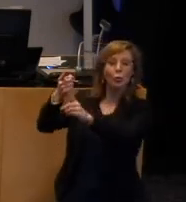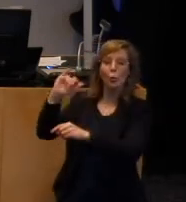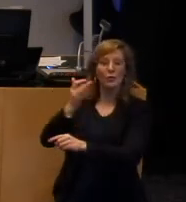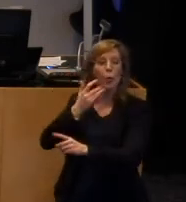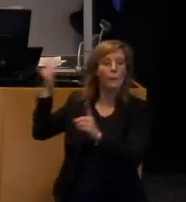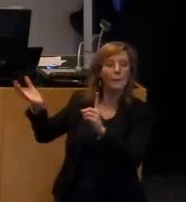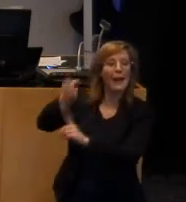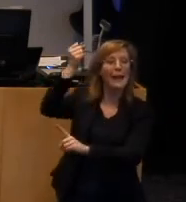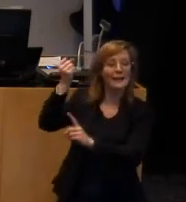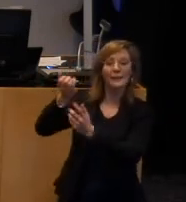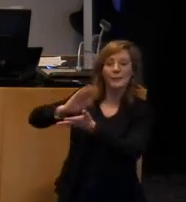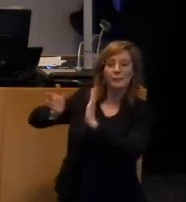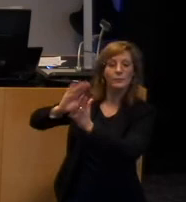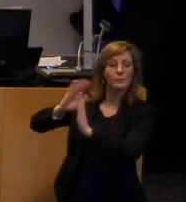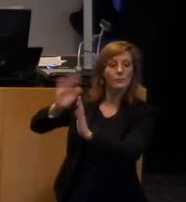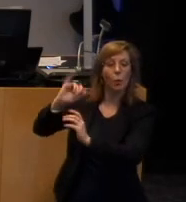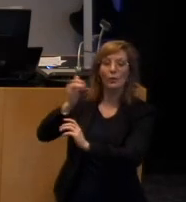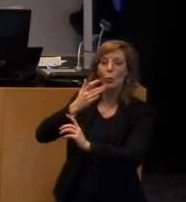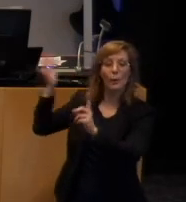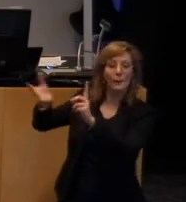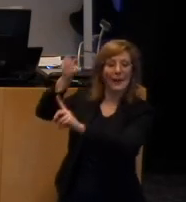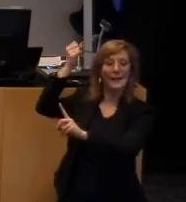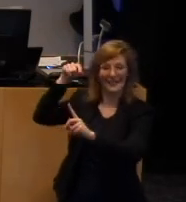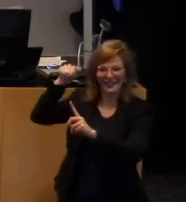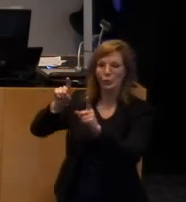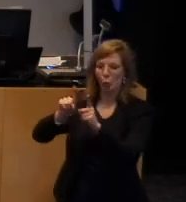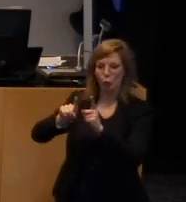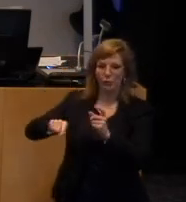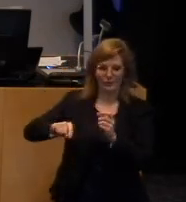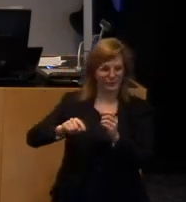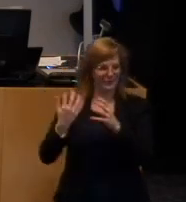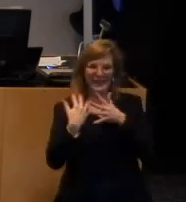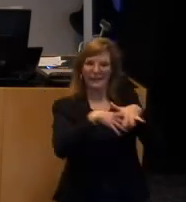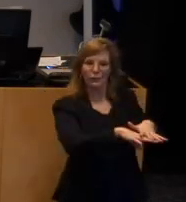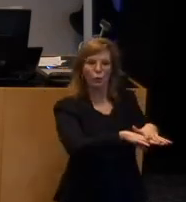had its consequences on the linguistic strategies they used or rejected.